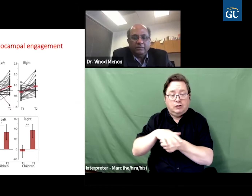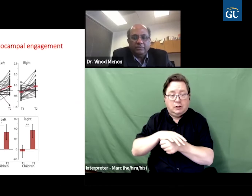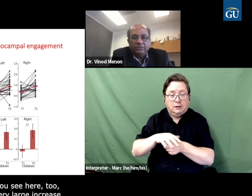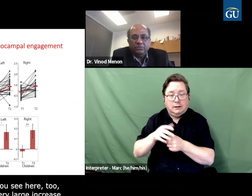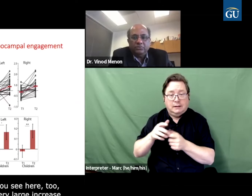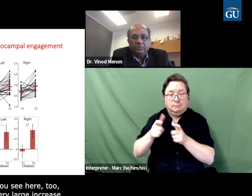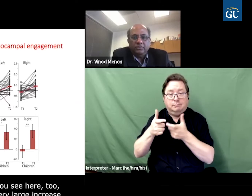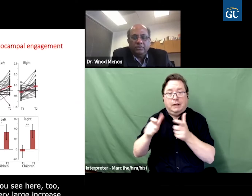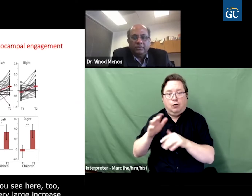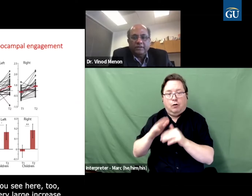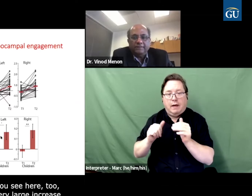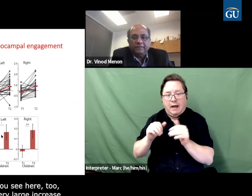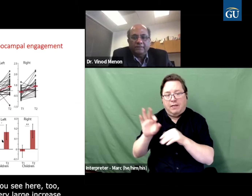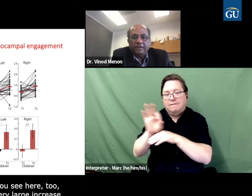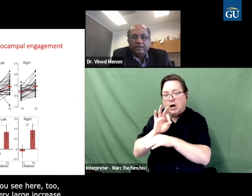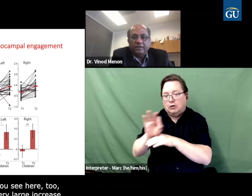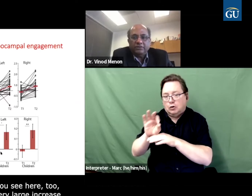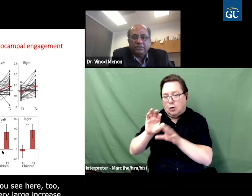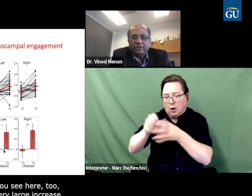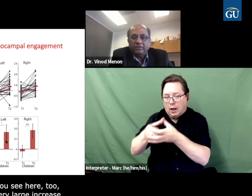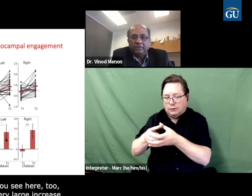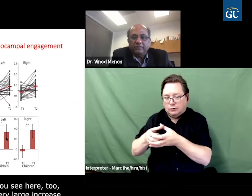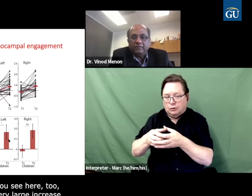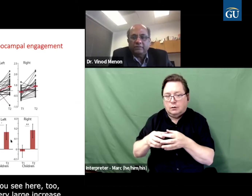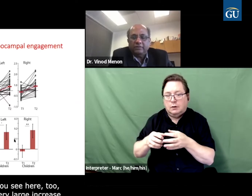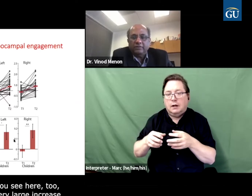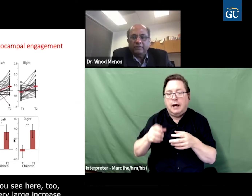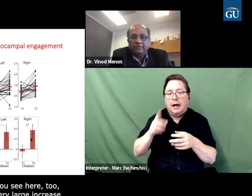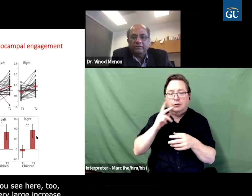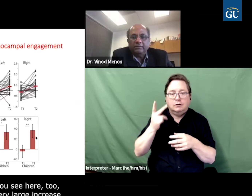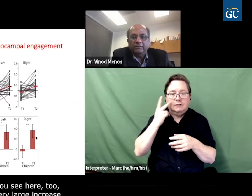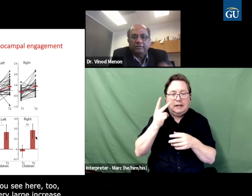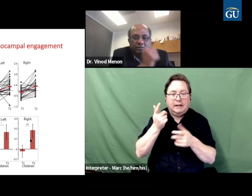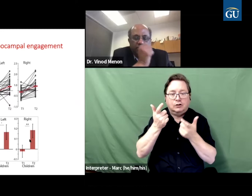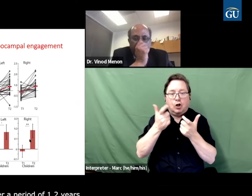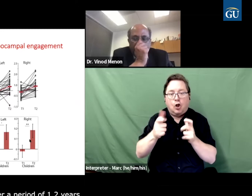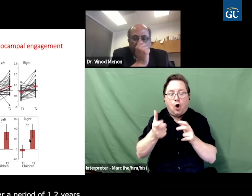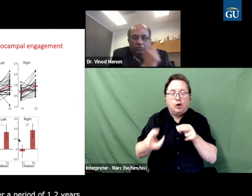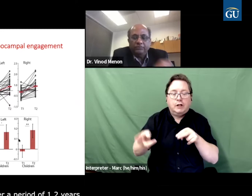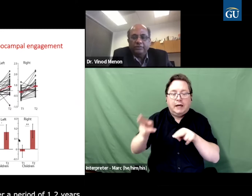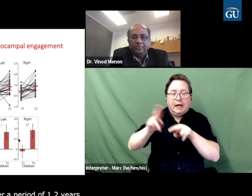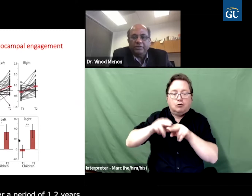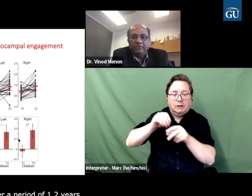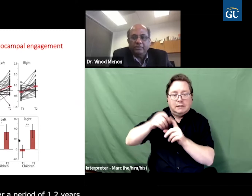and you see here too this very large increase